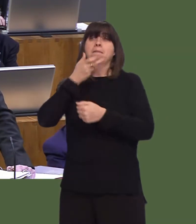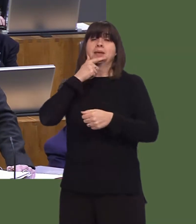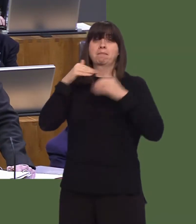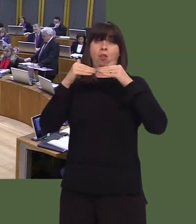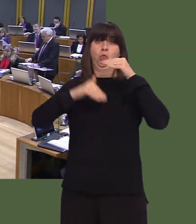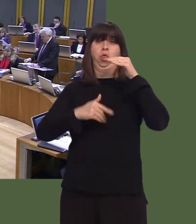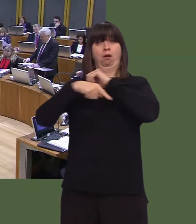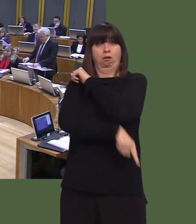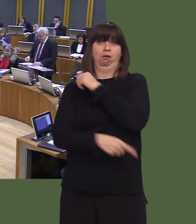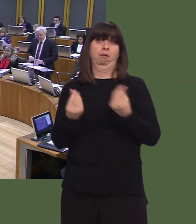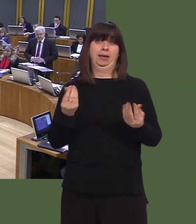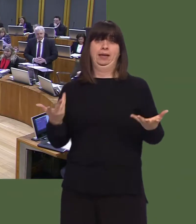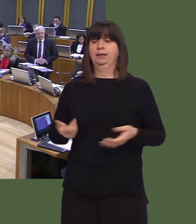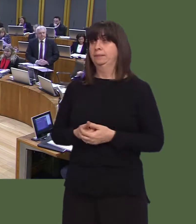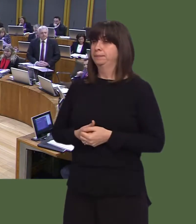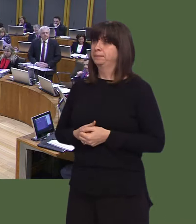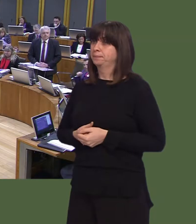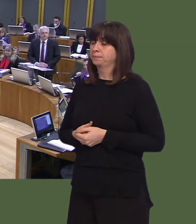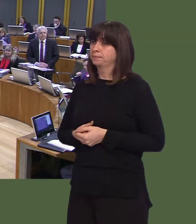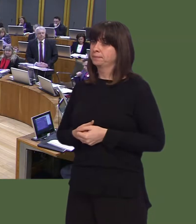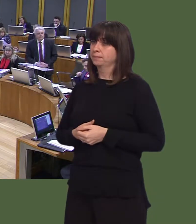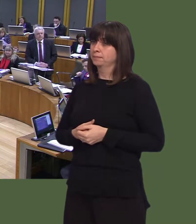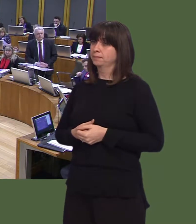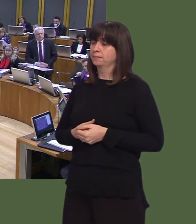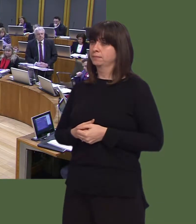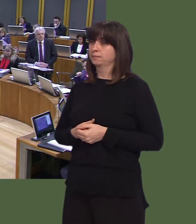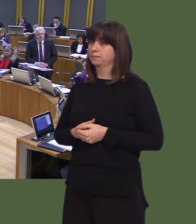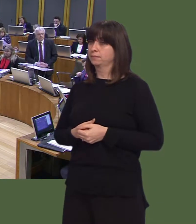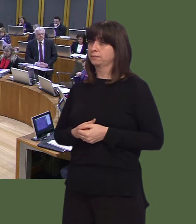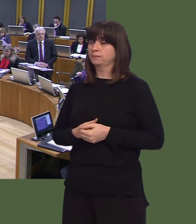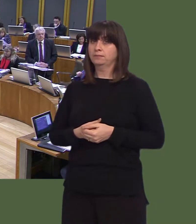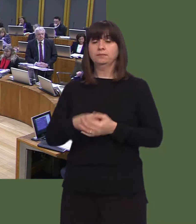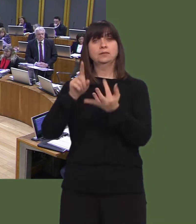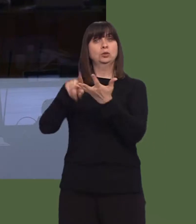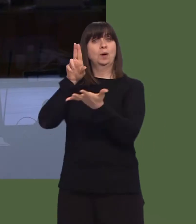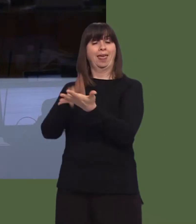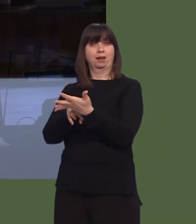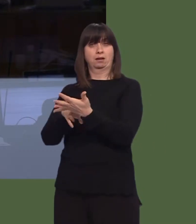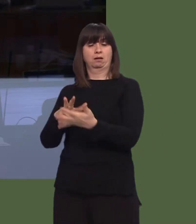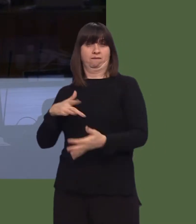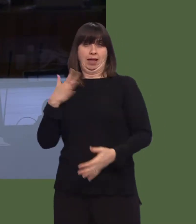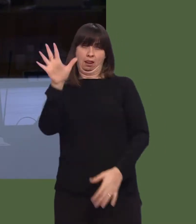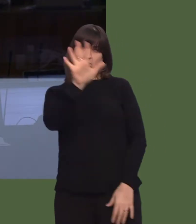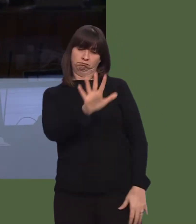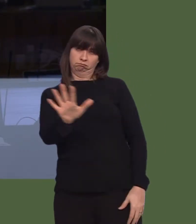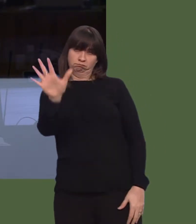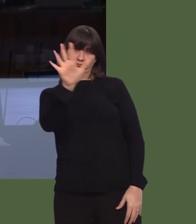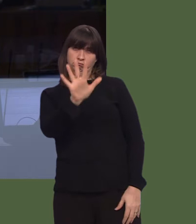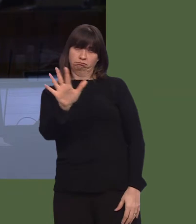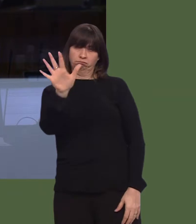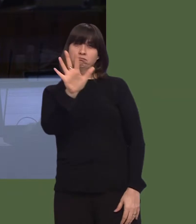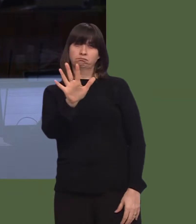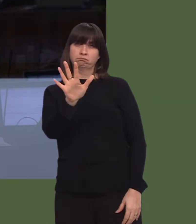Nick Ramsay AM: First Minister, the United Nations has estimated the scale of the food